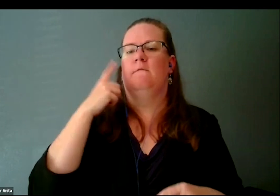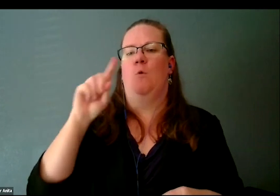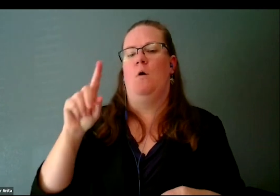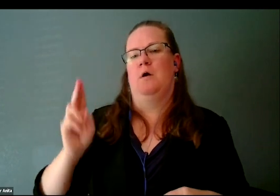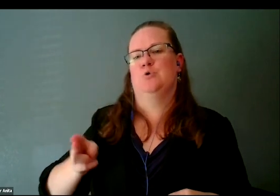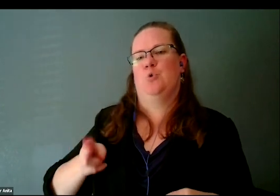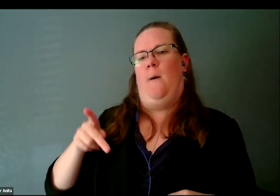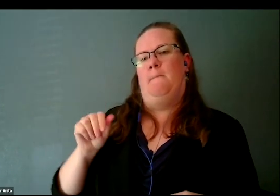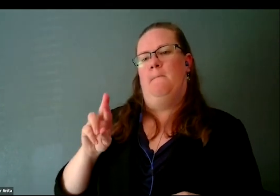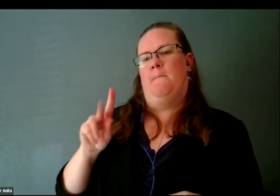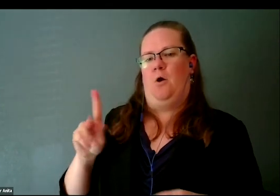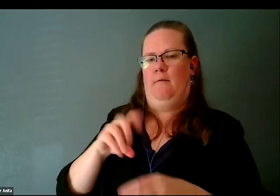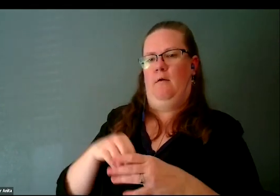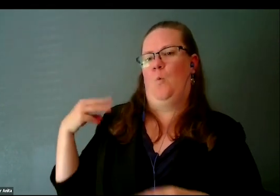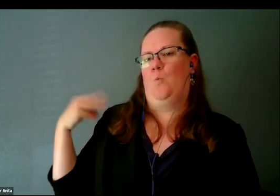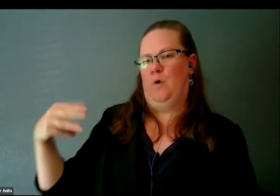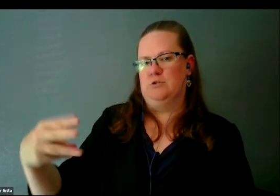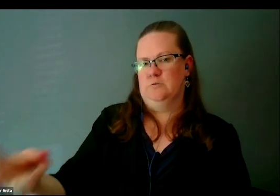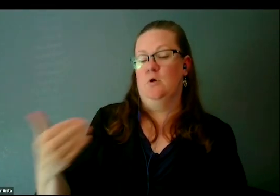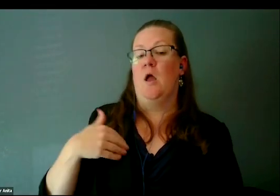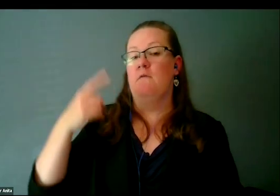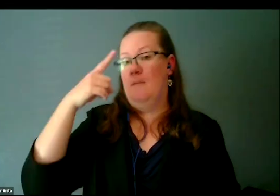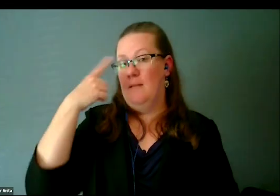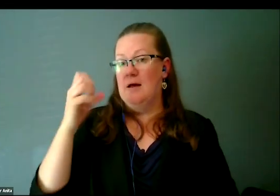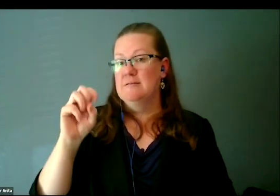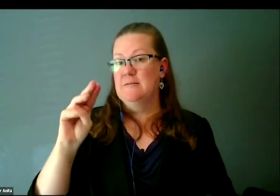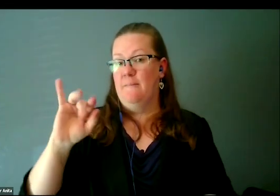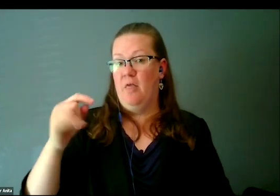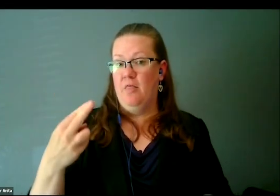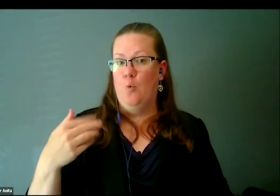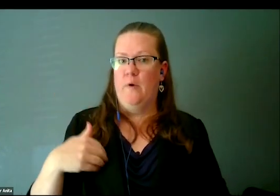We have things like the blacksmith shop with anvils and furnaces.